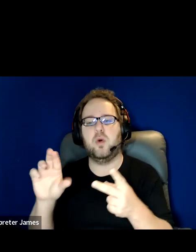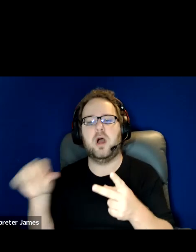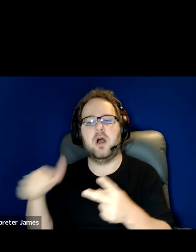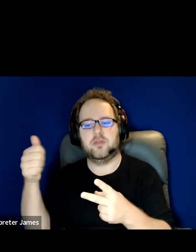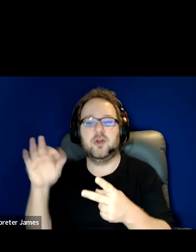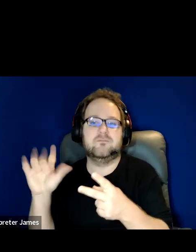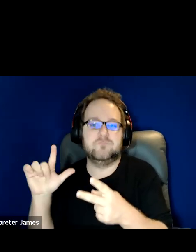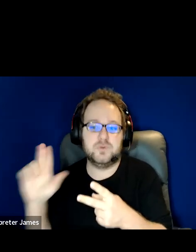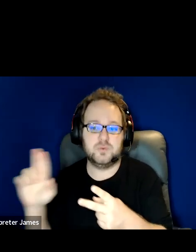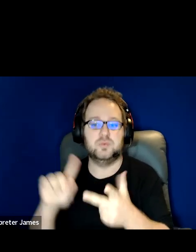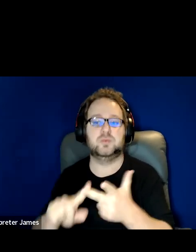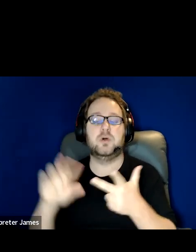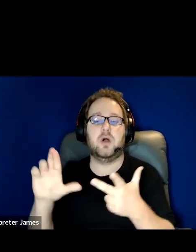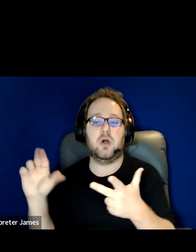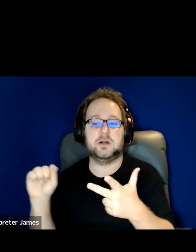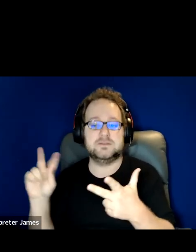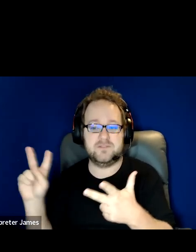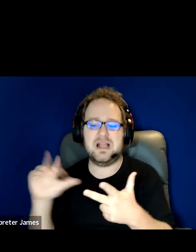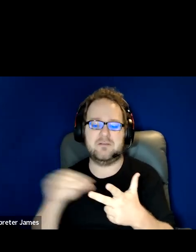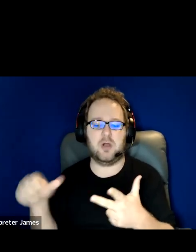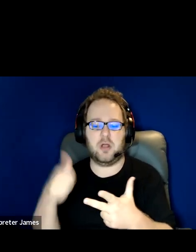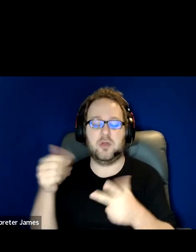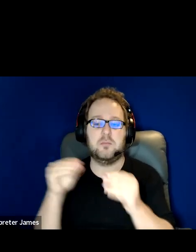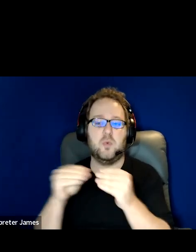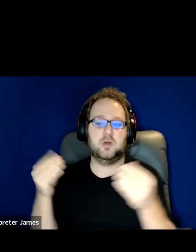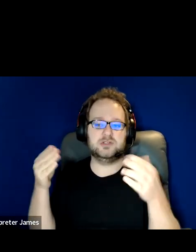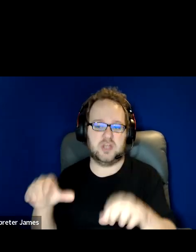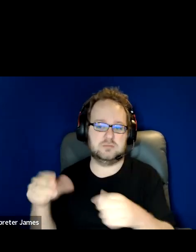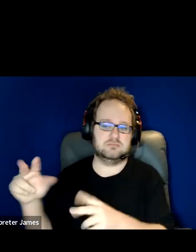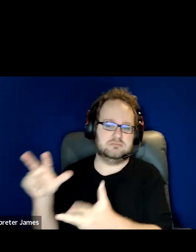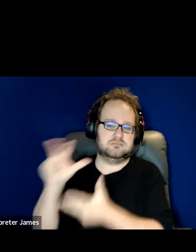All the more reason that we want to equip everyone on the call today with the latest